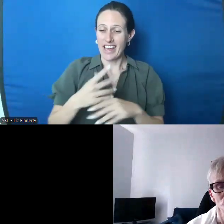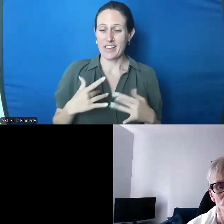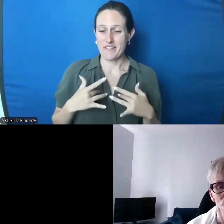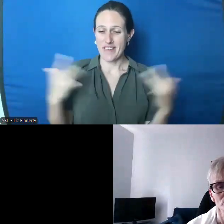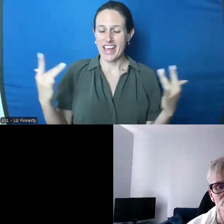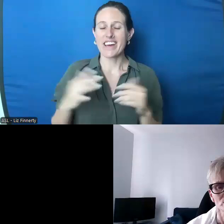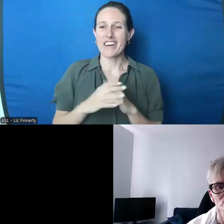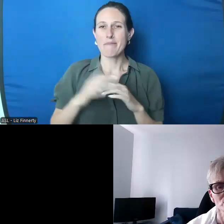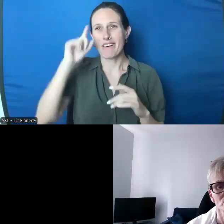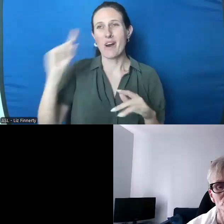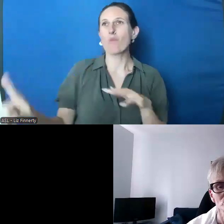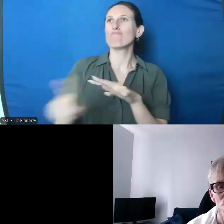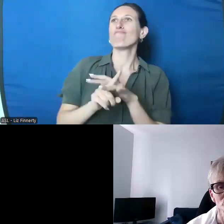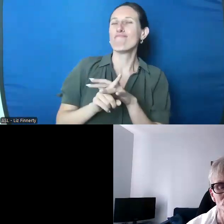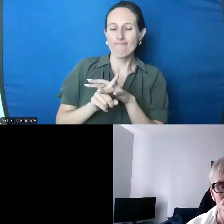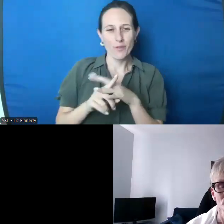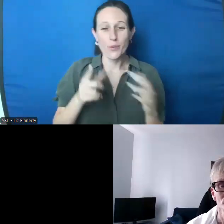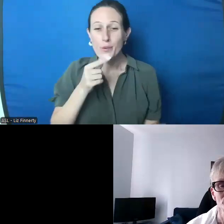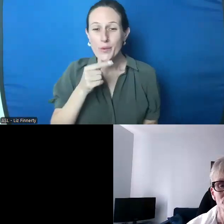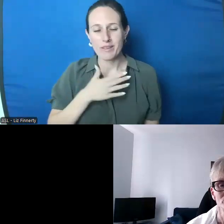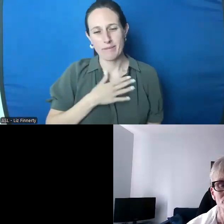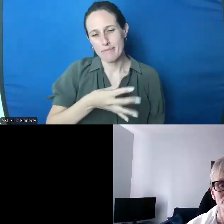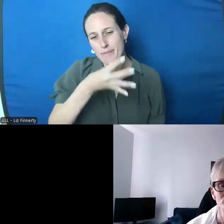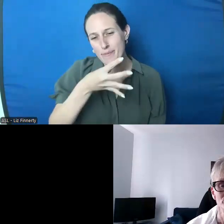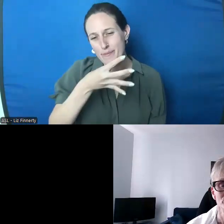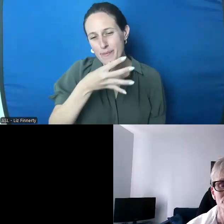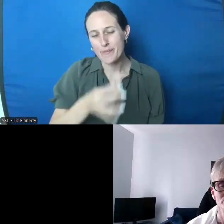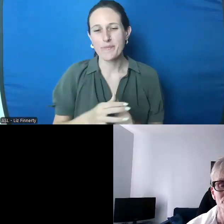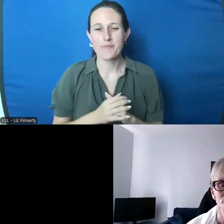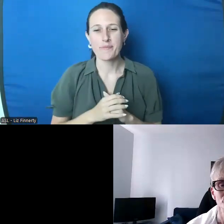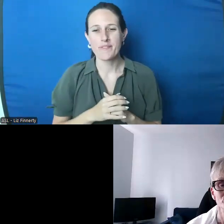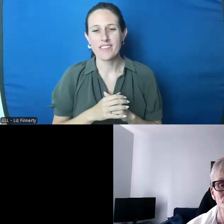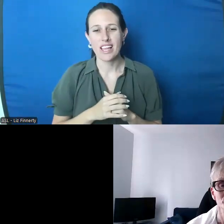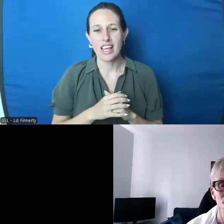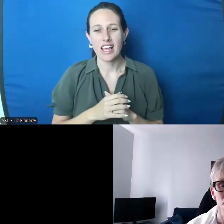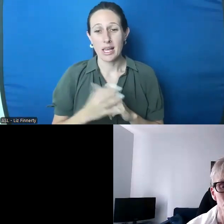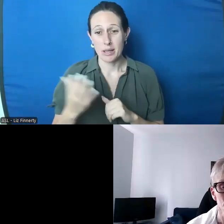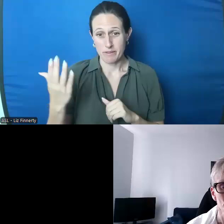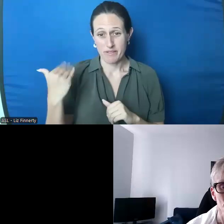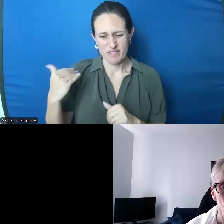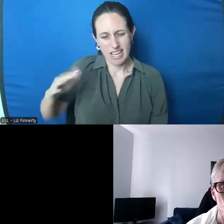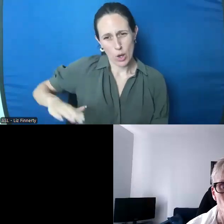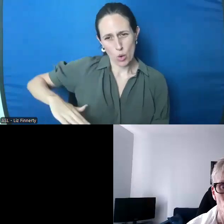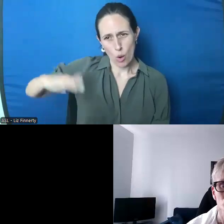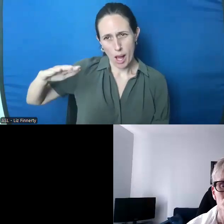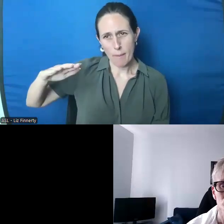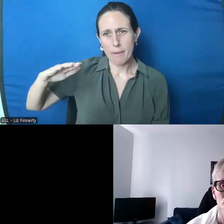a very important person in my life, that person being my mother. When I was growing up, any time we saw something